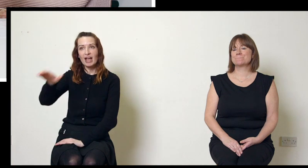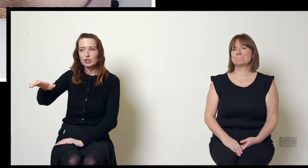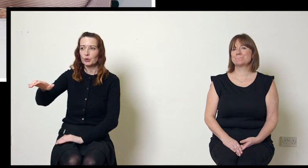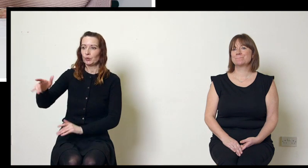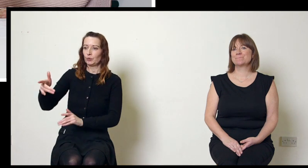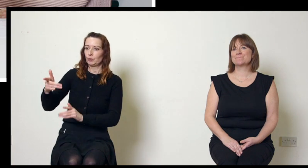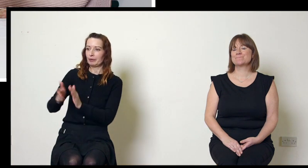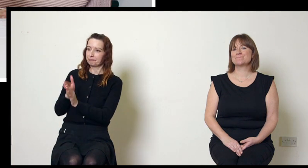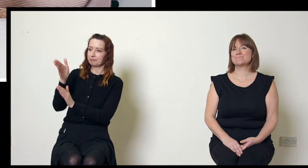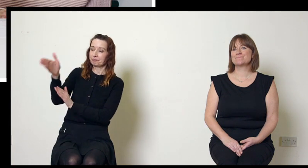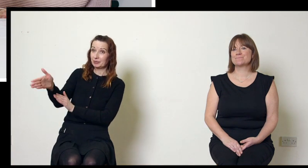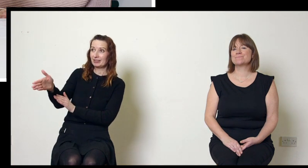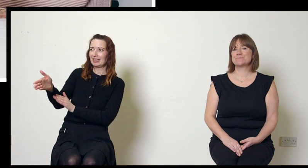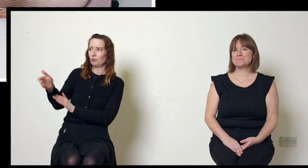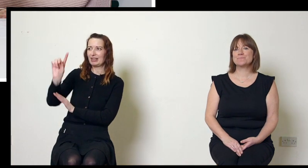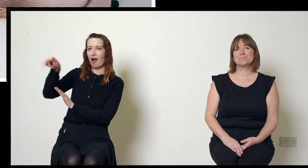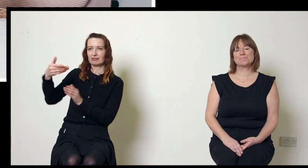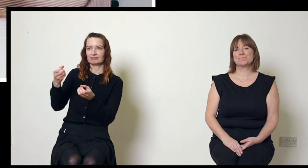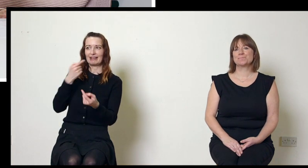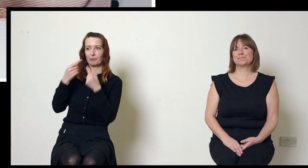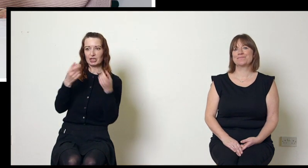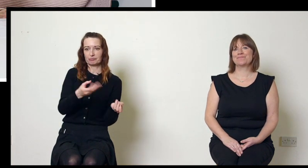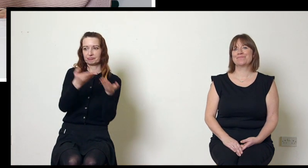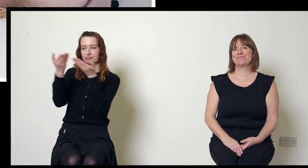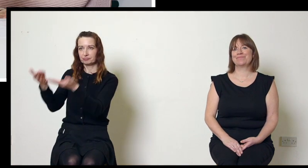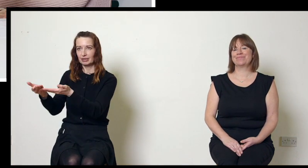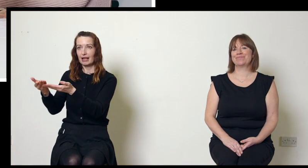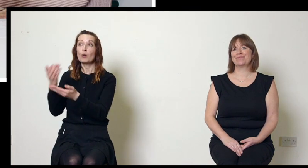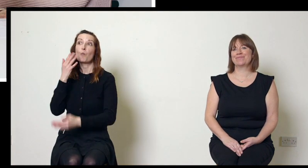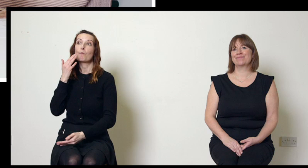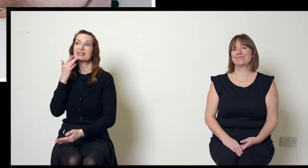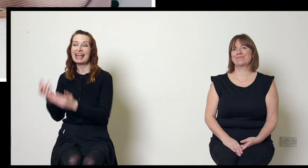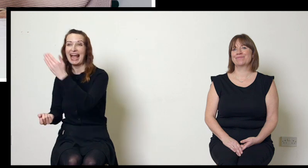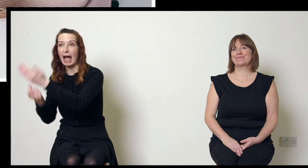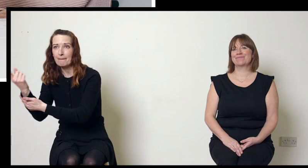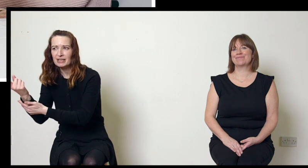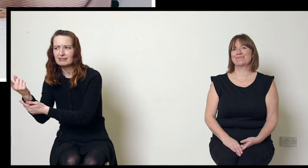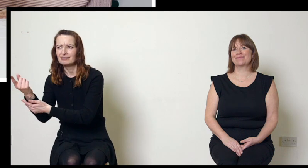to pass that on to the people that we've worked with. And there's been a mistake. I think it's not taken it to heart and then deciding not to do it at all.